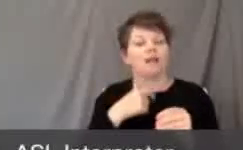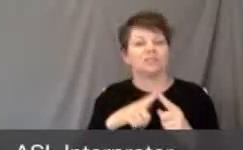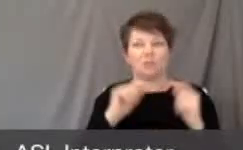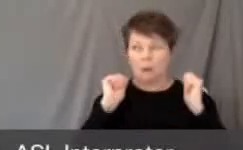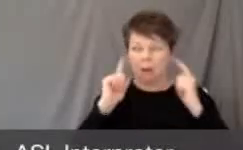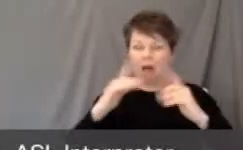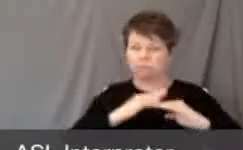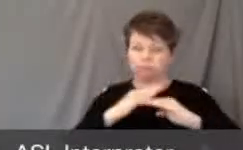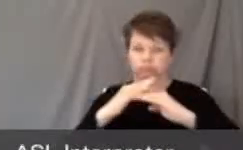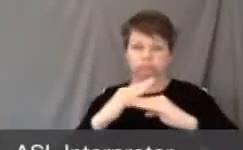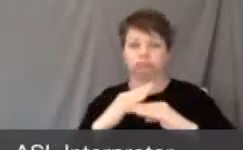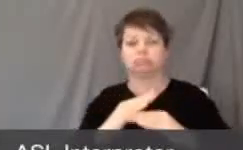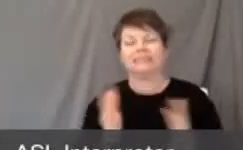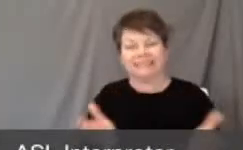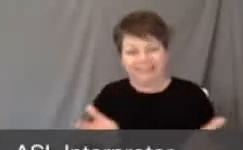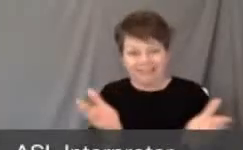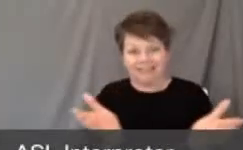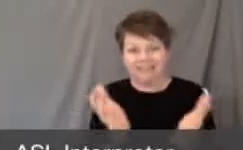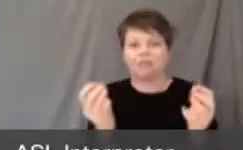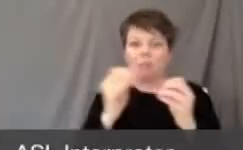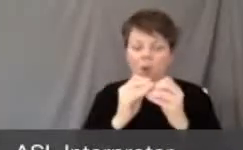folks to get the the vaccine. Next slide.